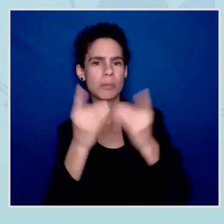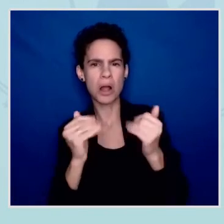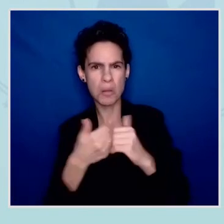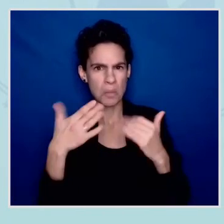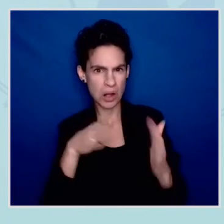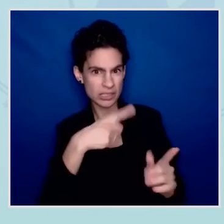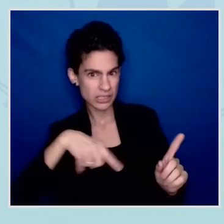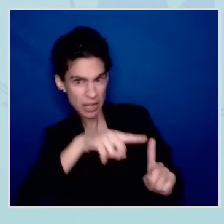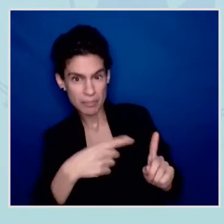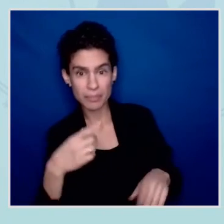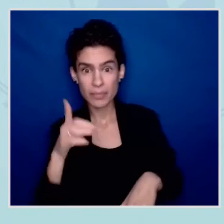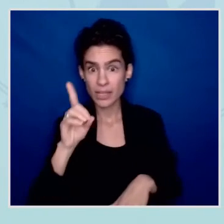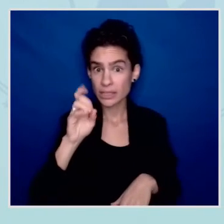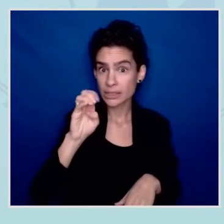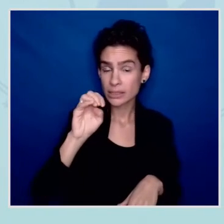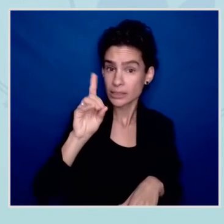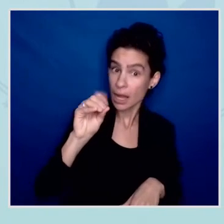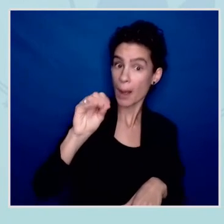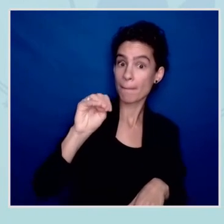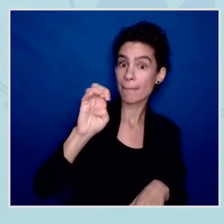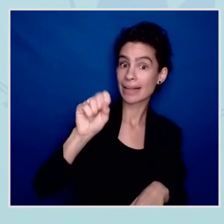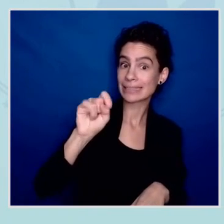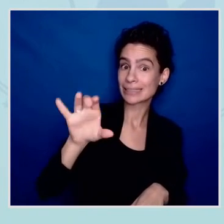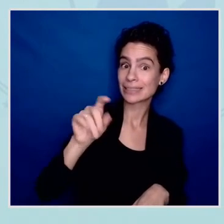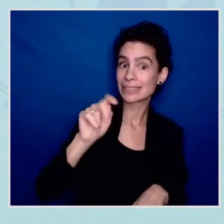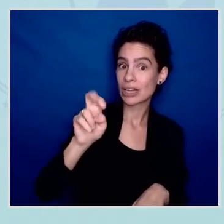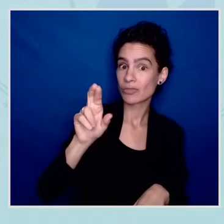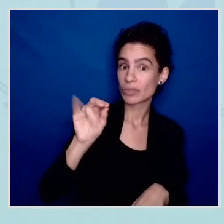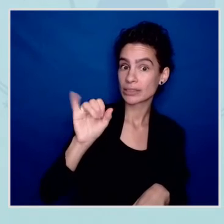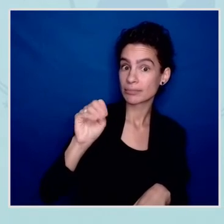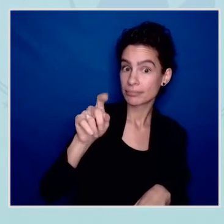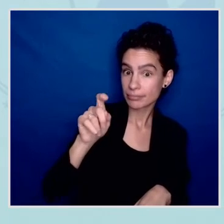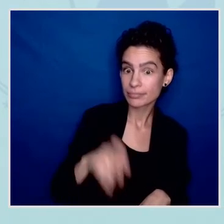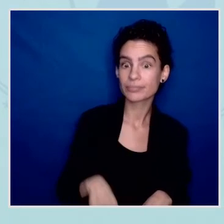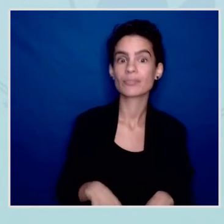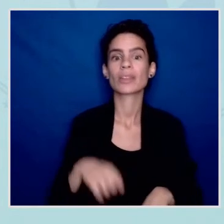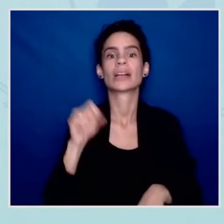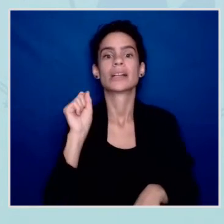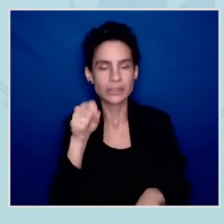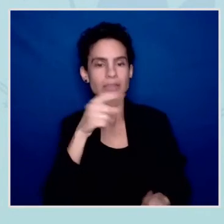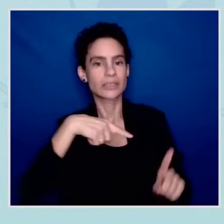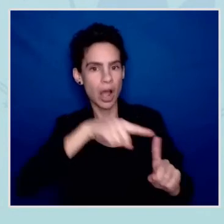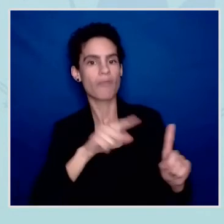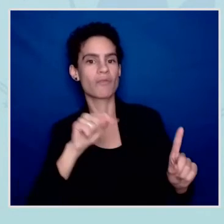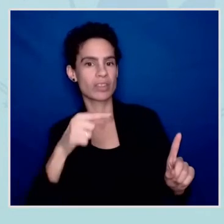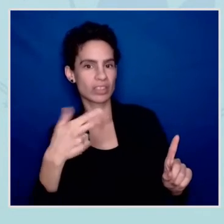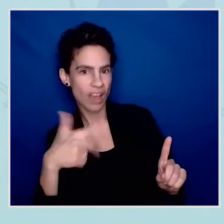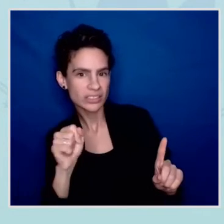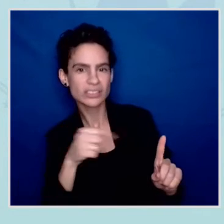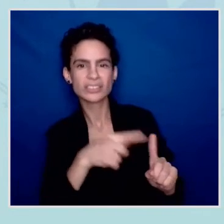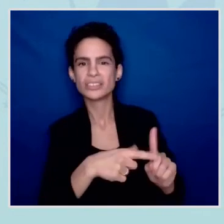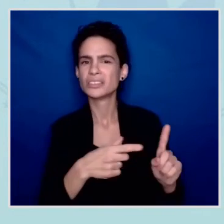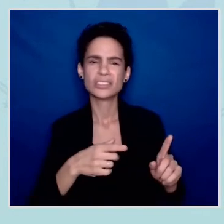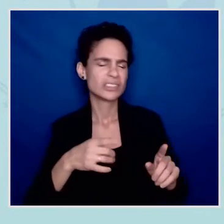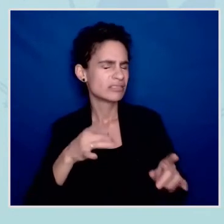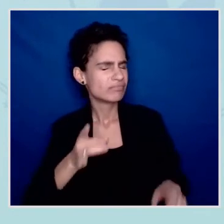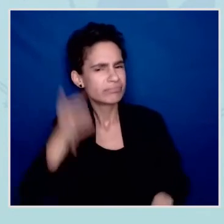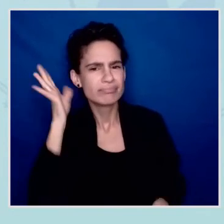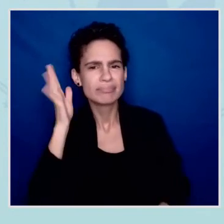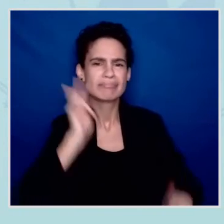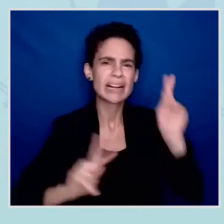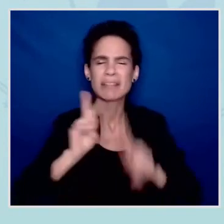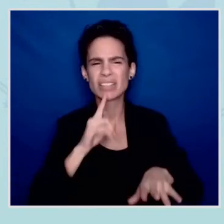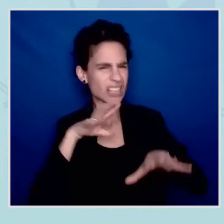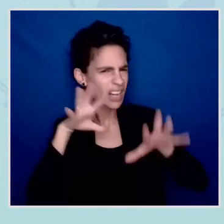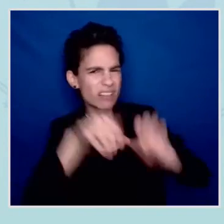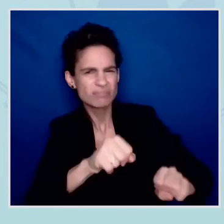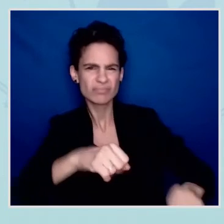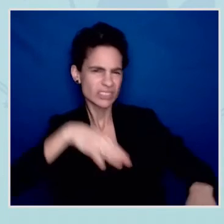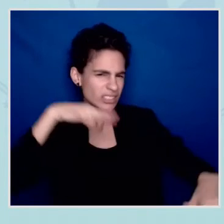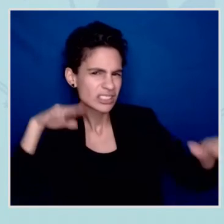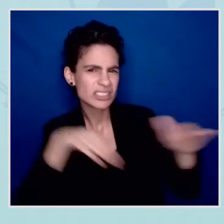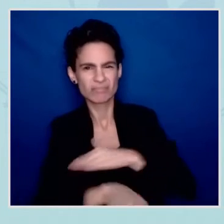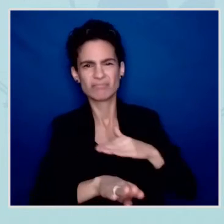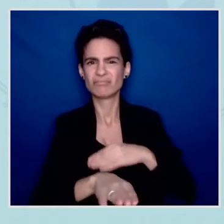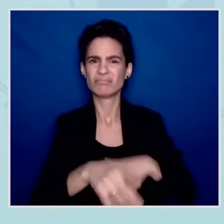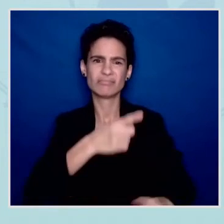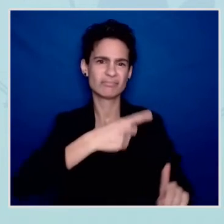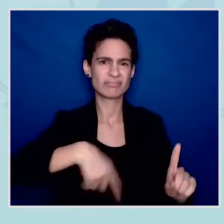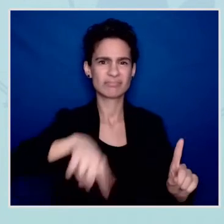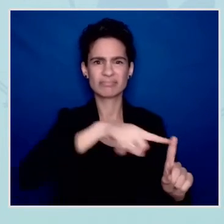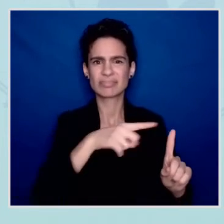INVOLVED IN THESE, IN THE